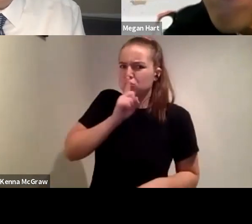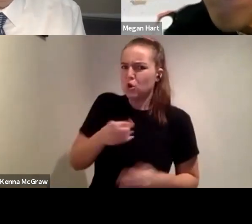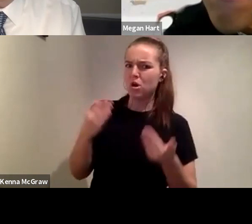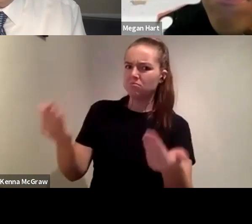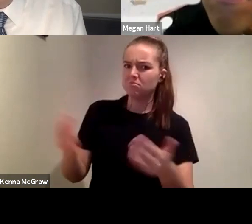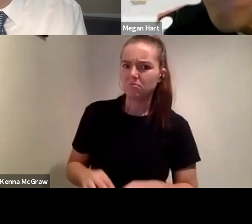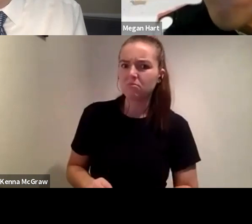I had one individual ask if they could work four hours, take two hours off, and then finish.